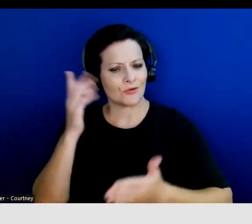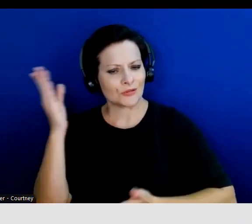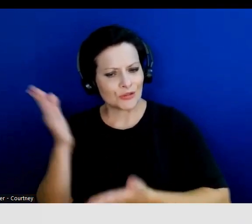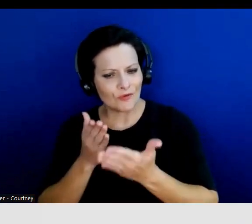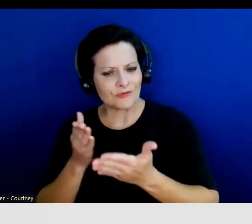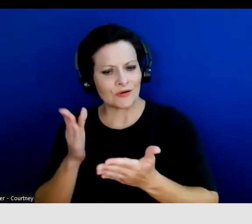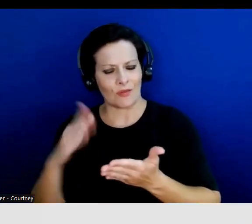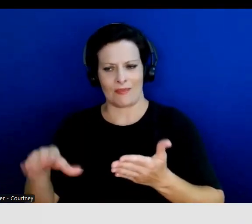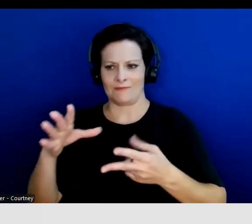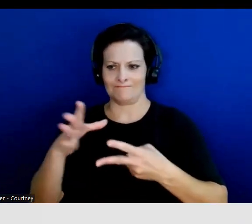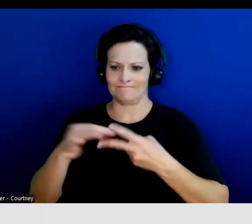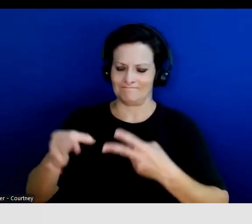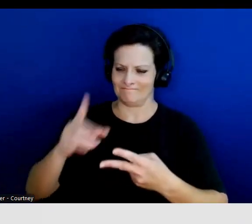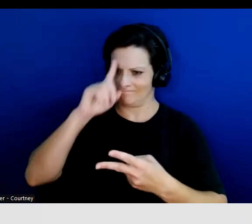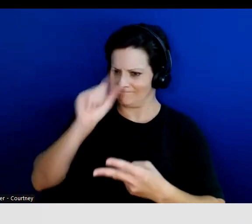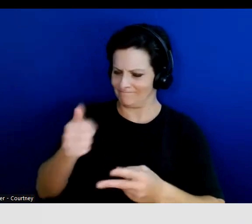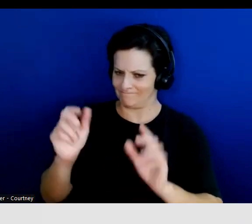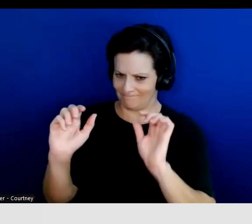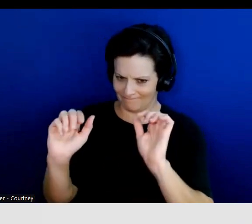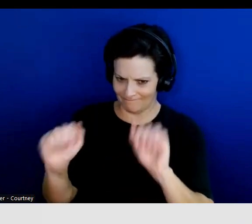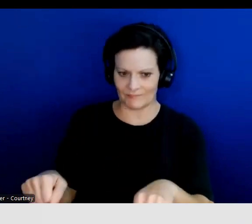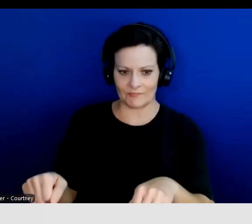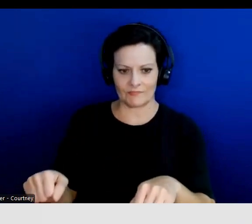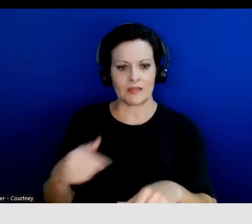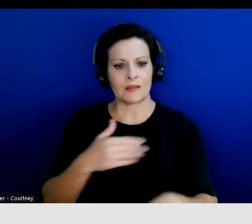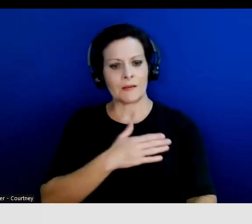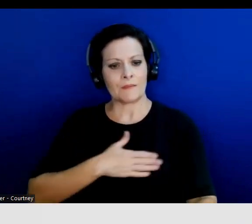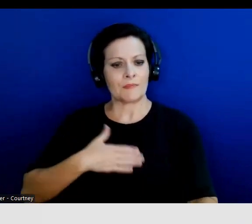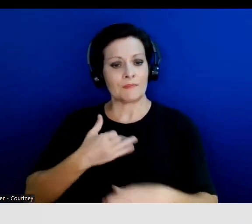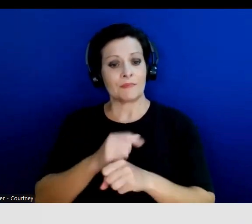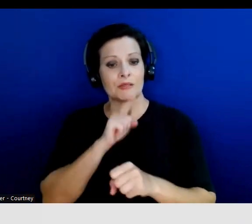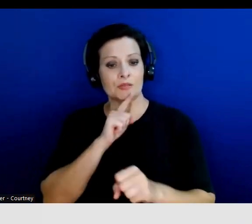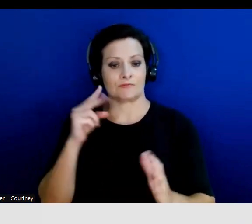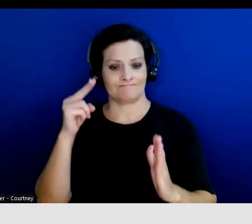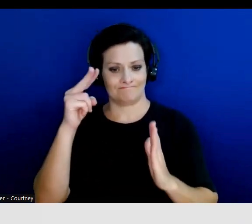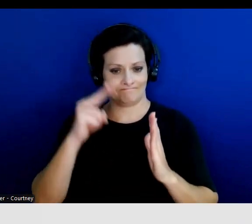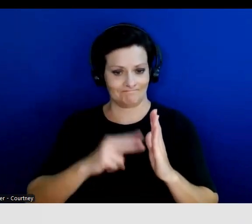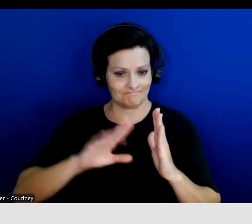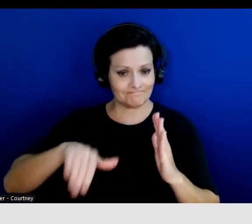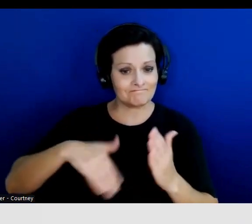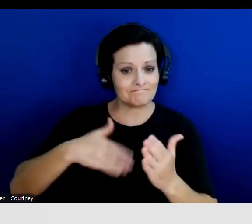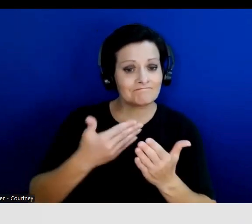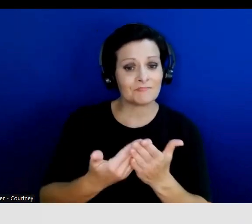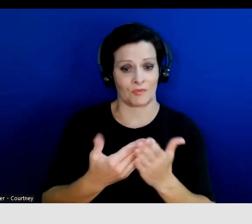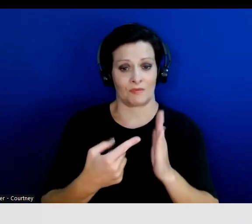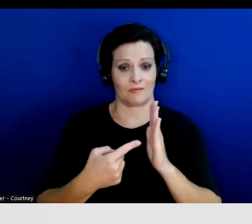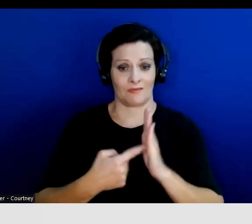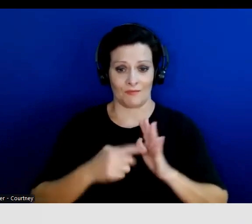compromise victim safety for the Disability Grant Program. You can find this resource at